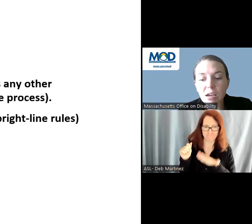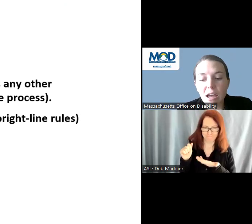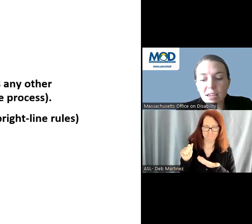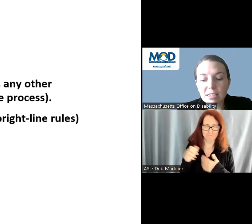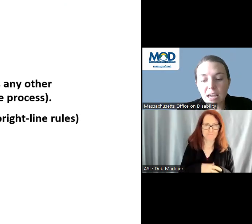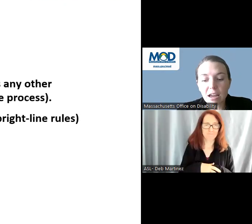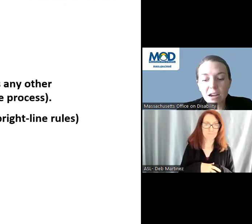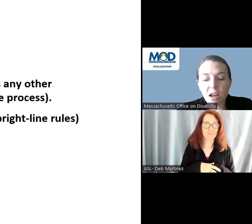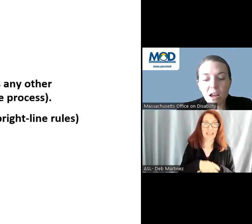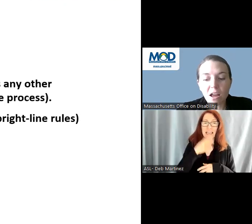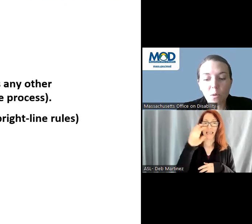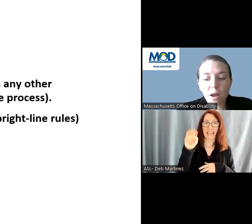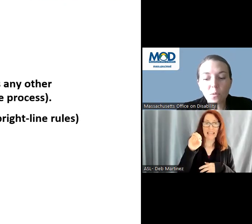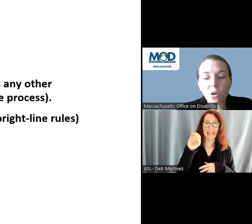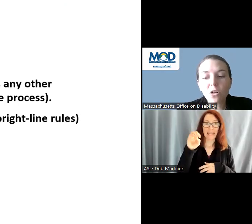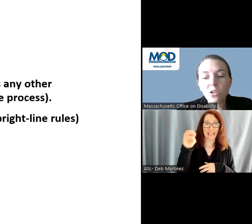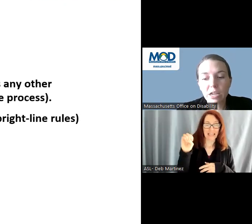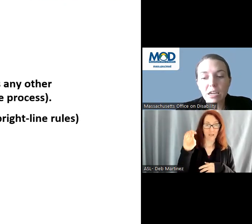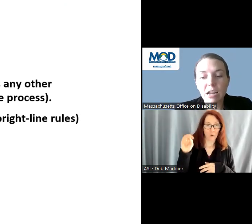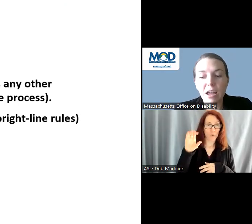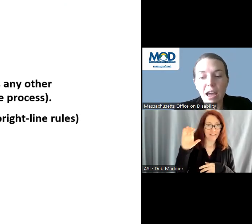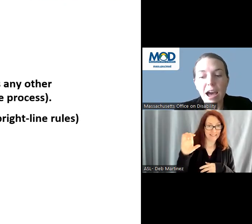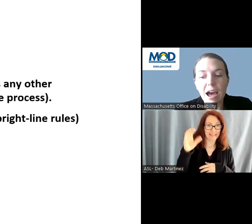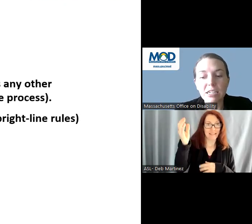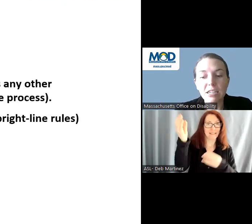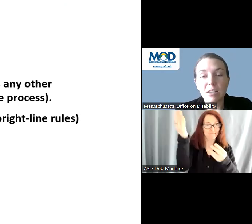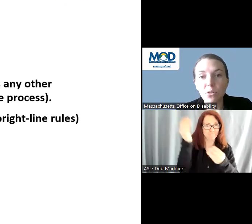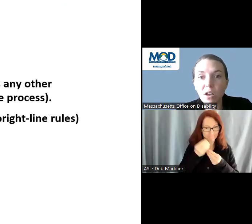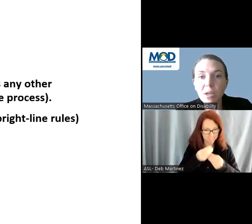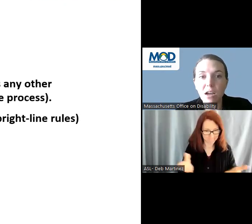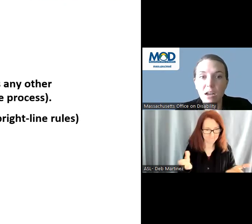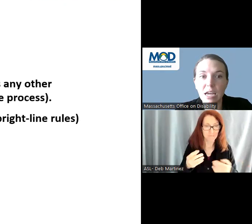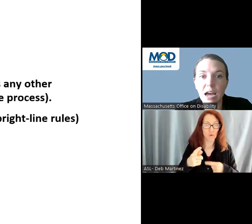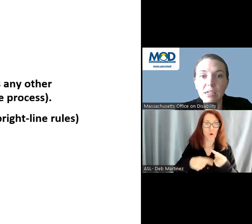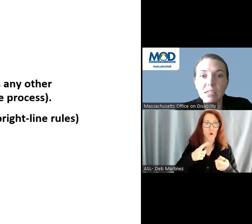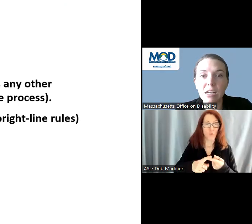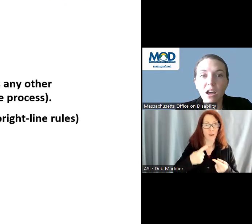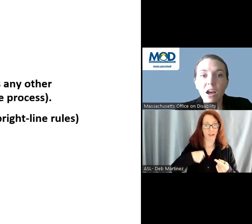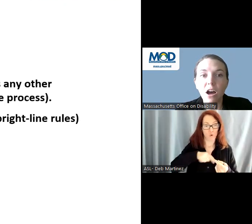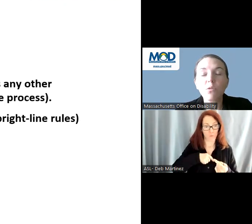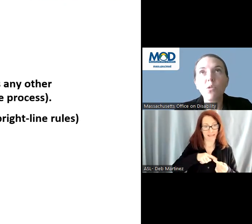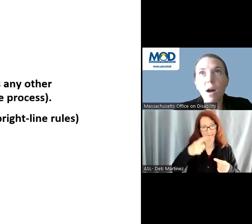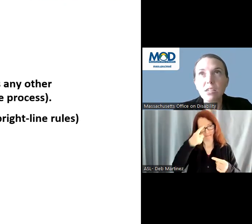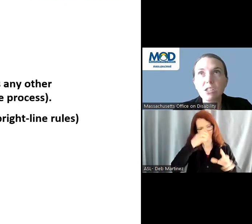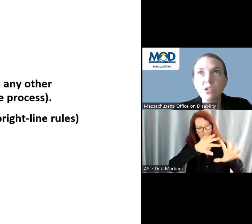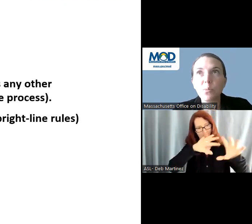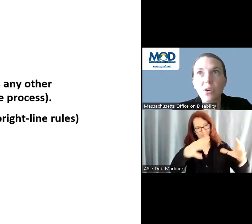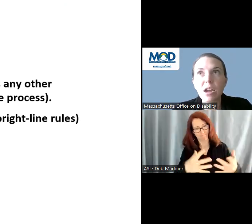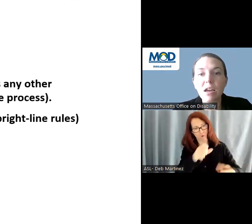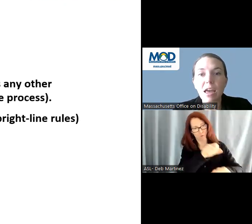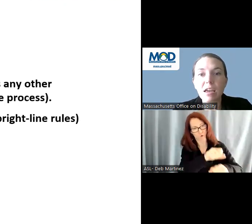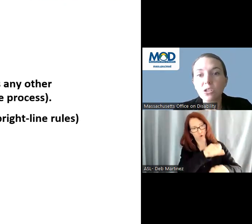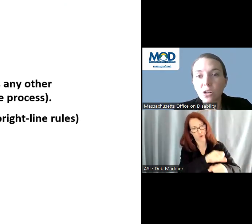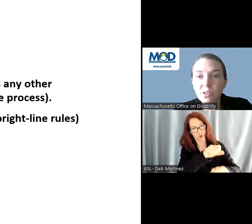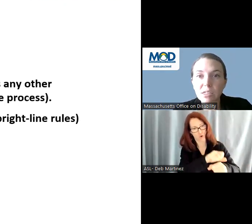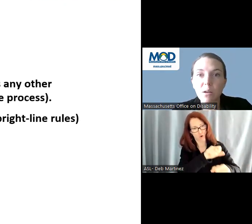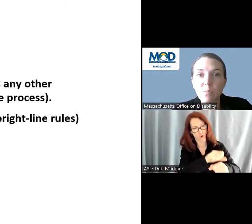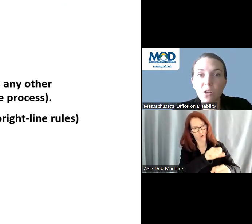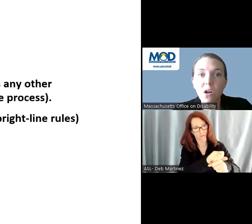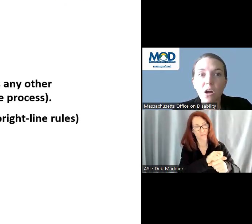when we're looking at the employment context, a request to bring a service animal or an emotional